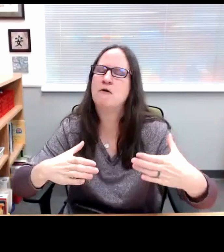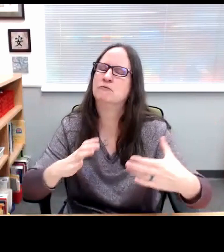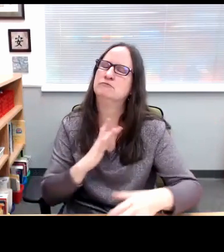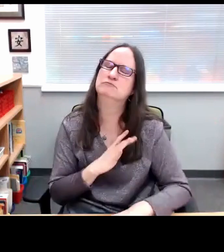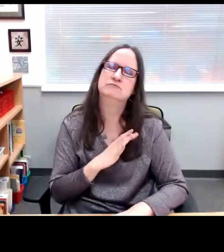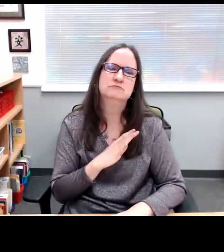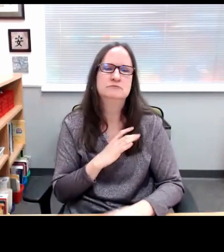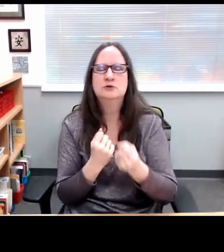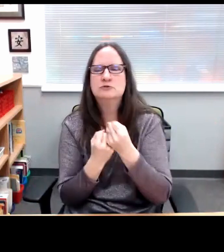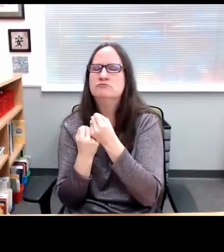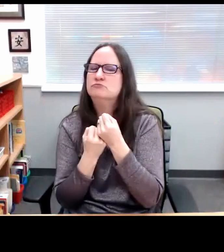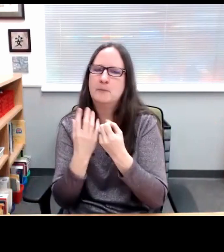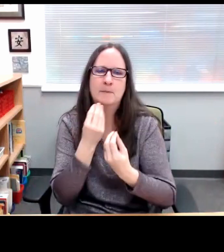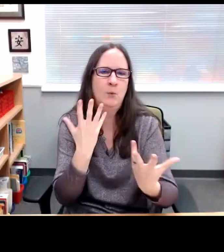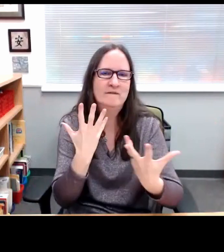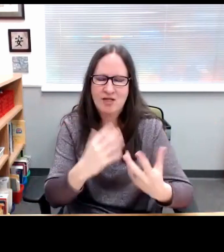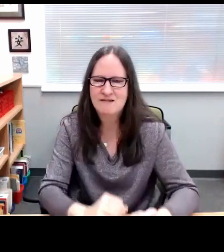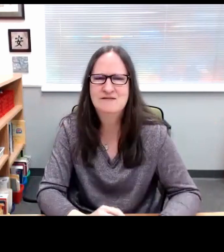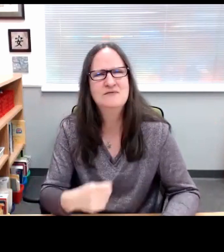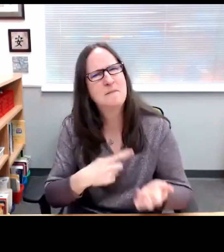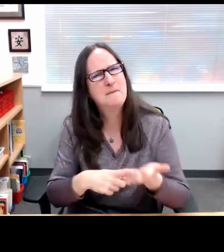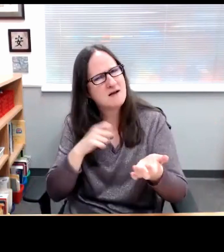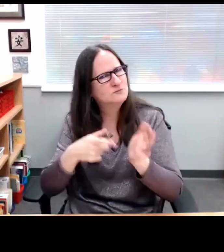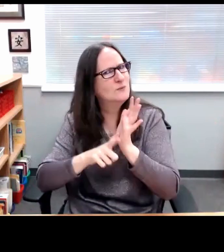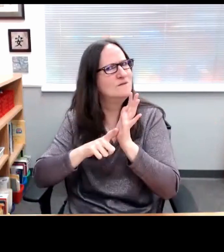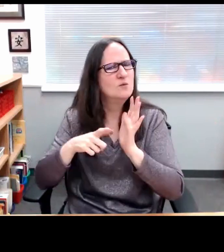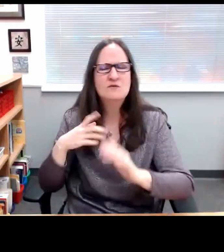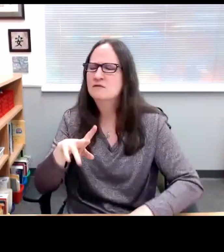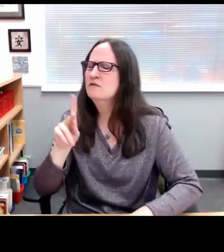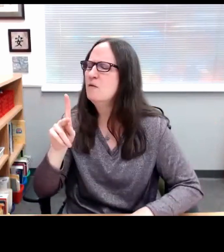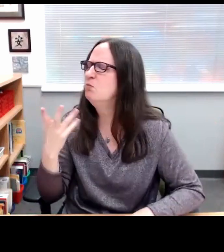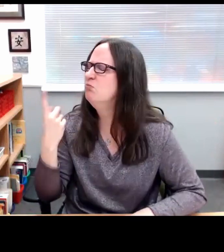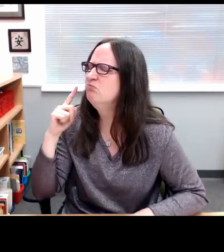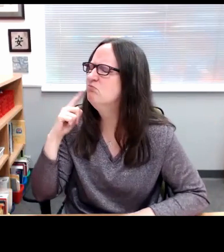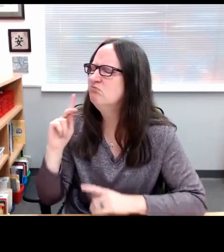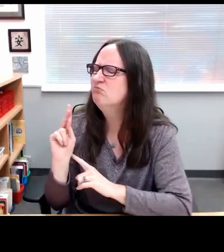for them to work together and support each other. It's beautiful. And then sometimes we have